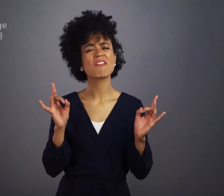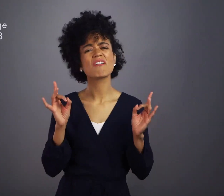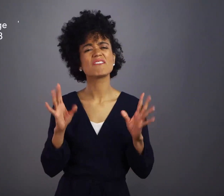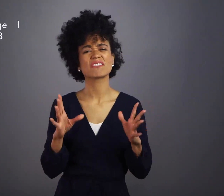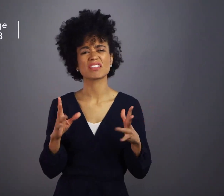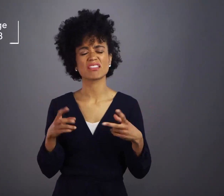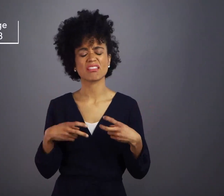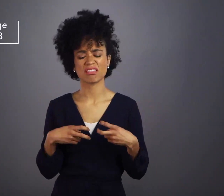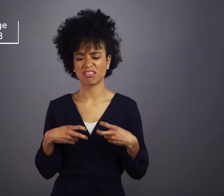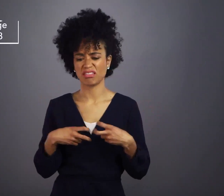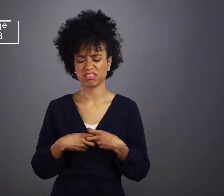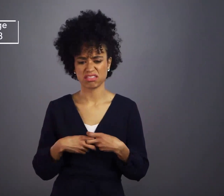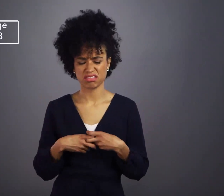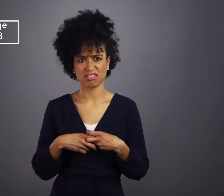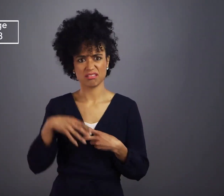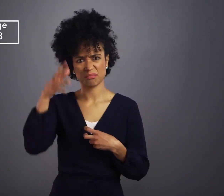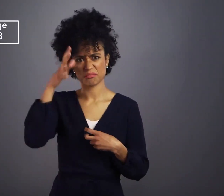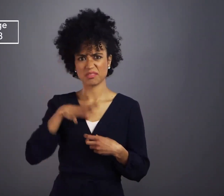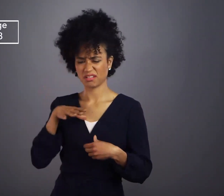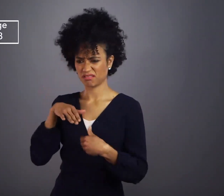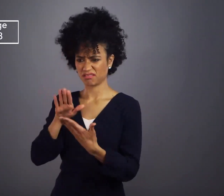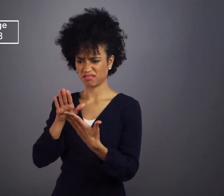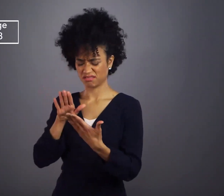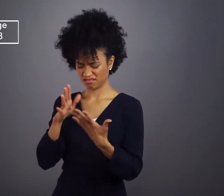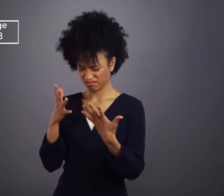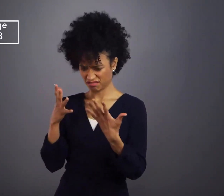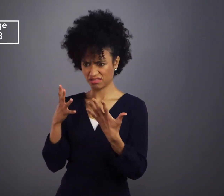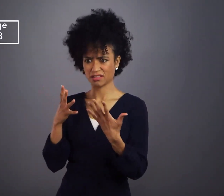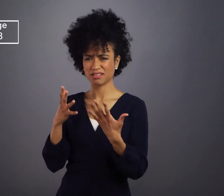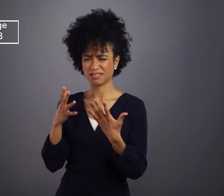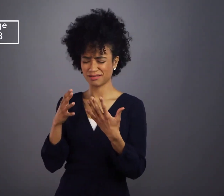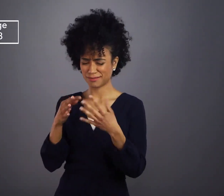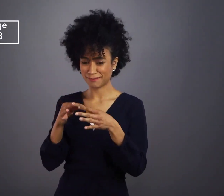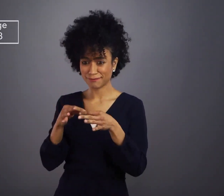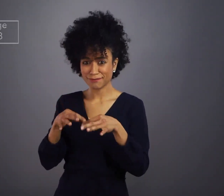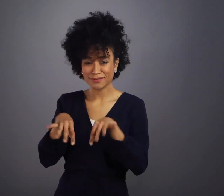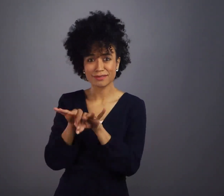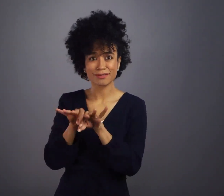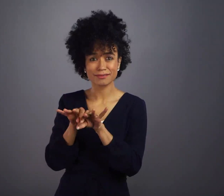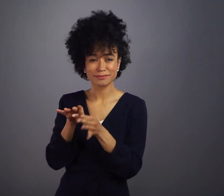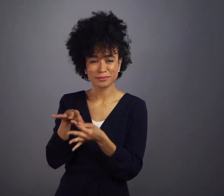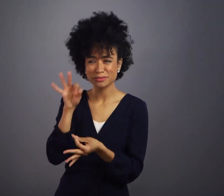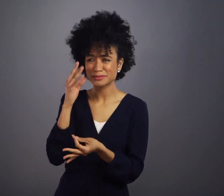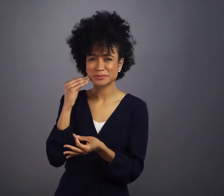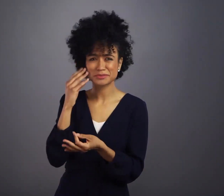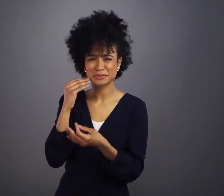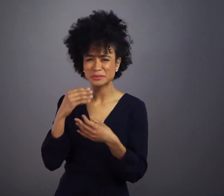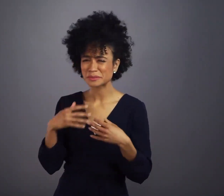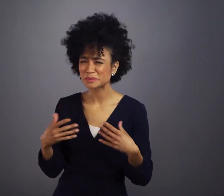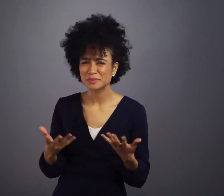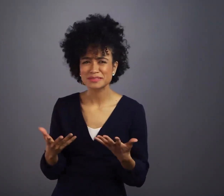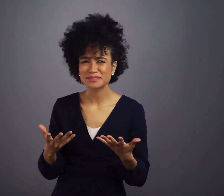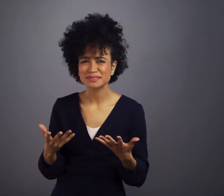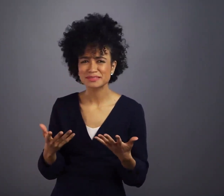Here was the terrible dilemma in which our friend found himself when he had the extraordinary experience, which as we have already told you,